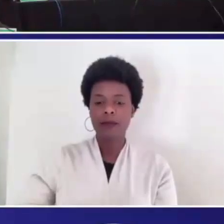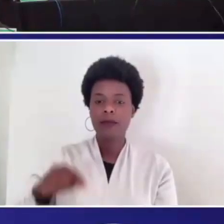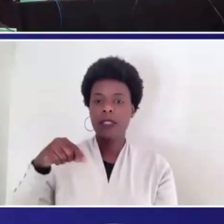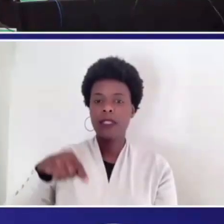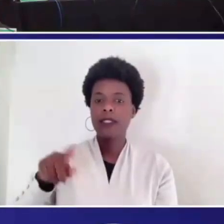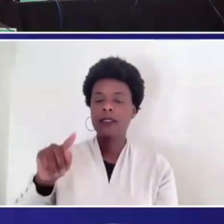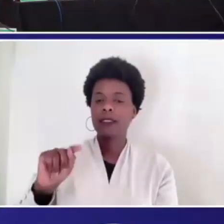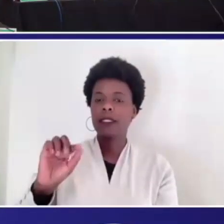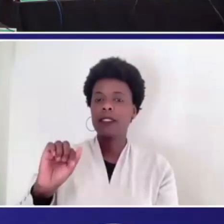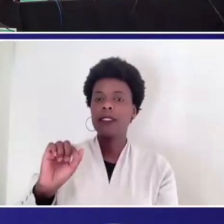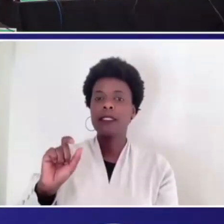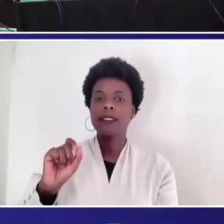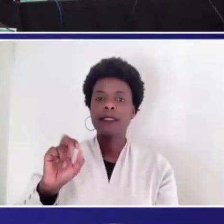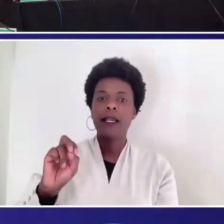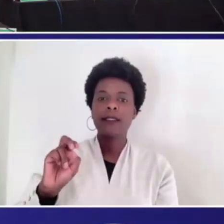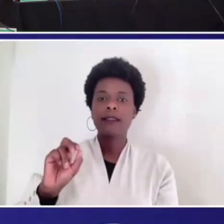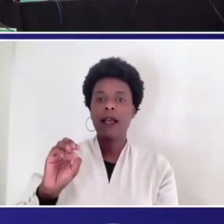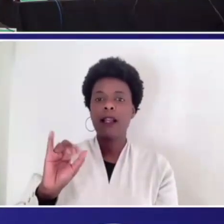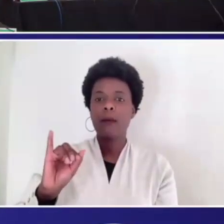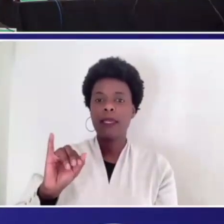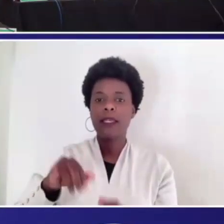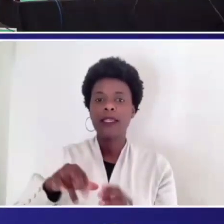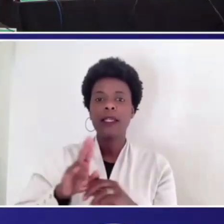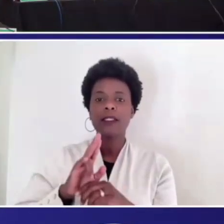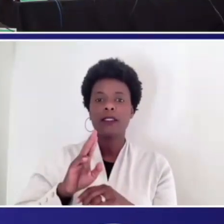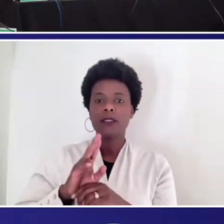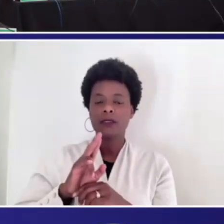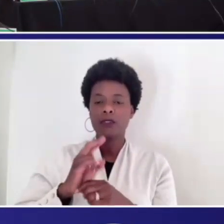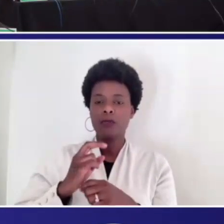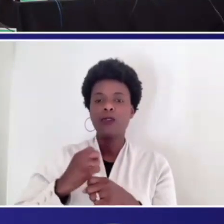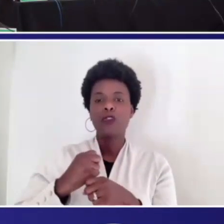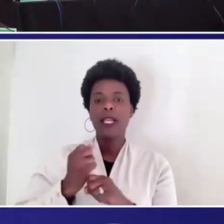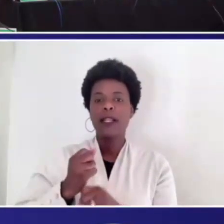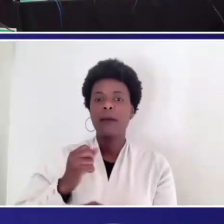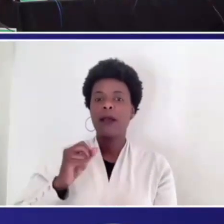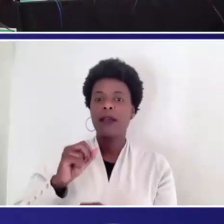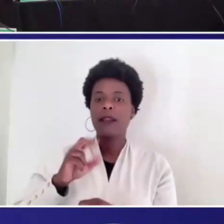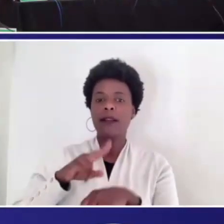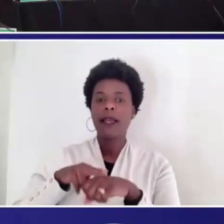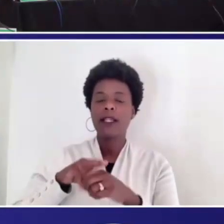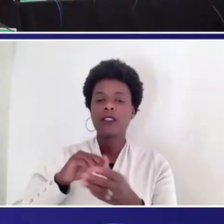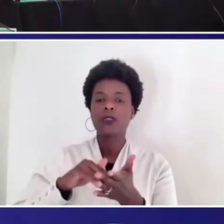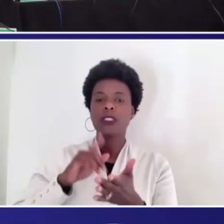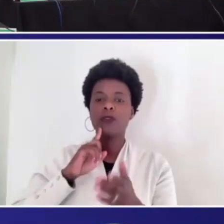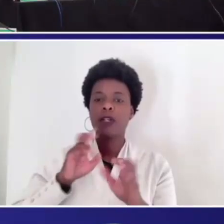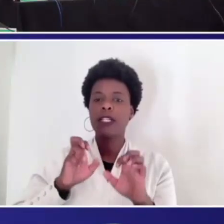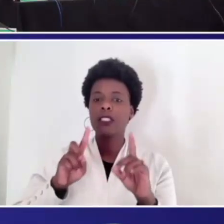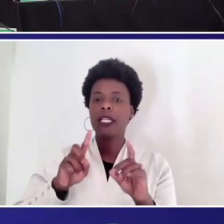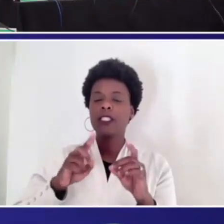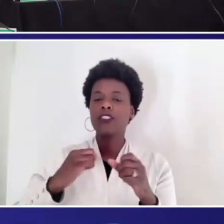developed by the National Center for Education Statistics here at the Department for coding instructional programs.